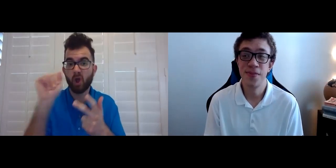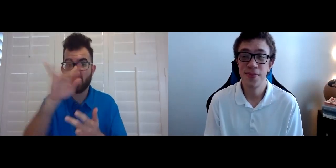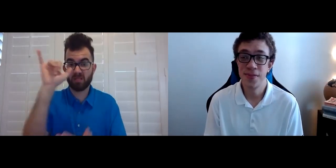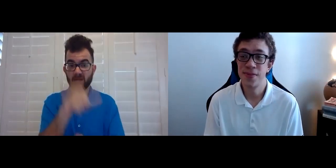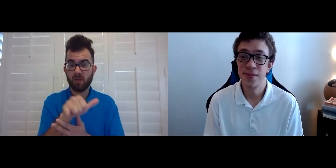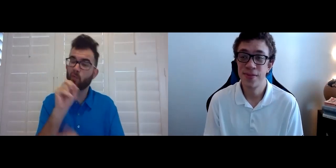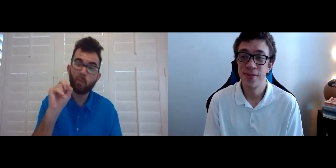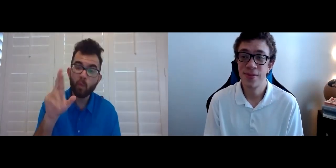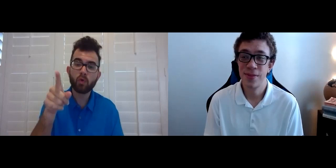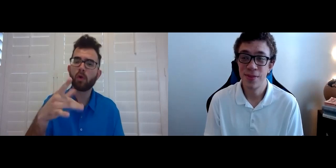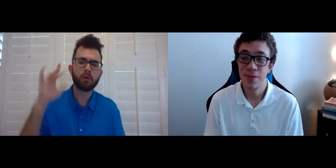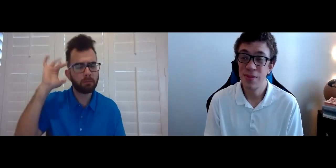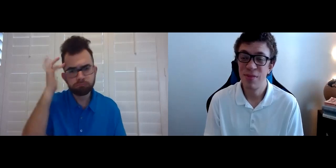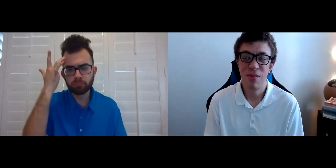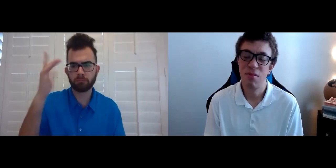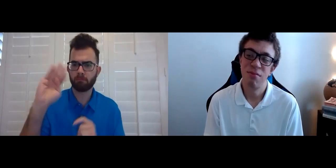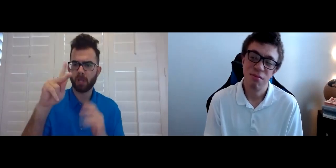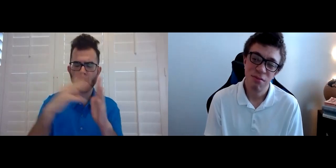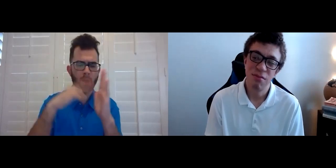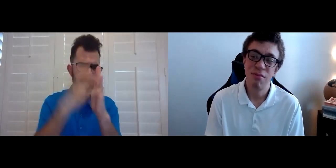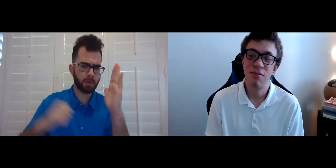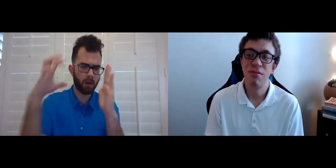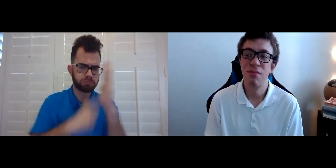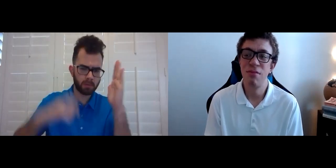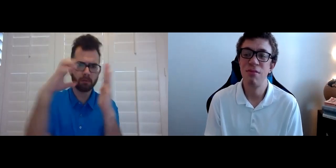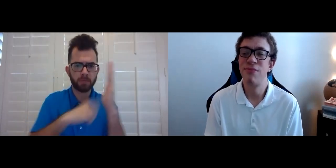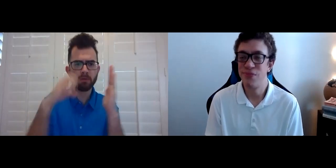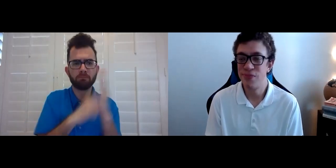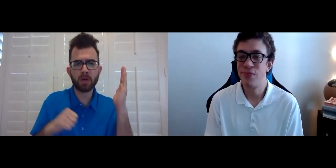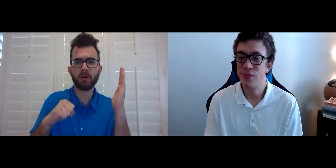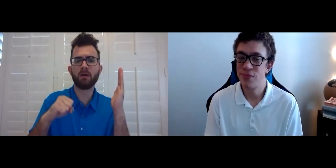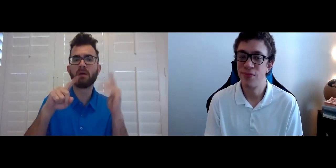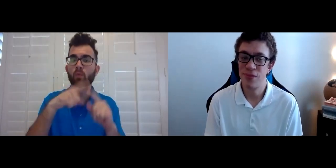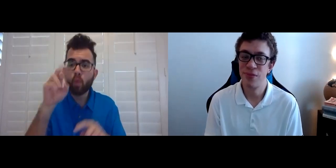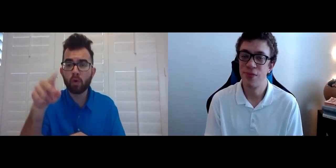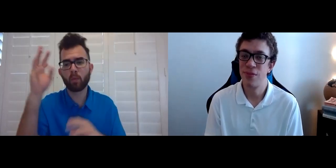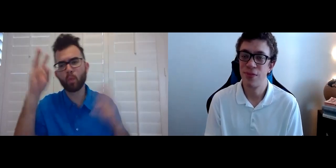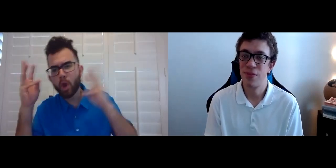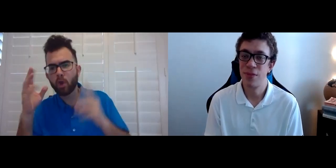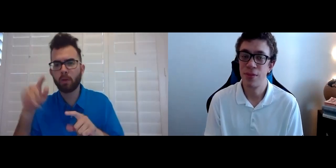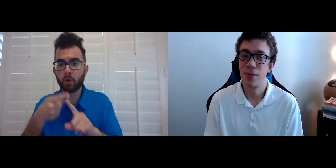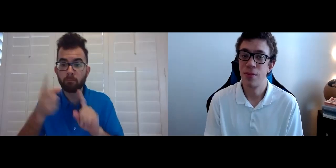the split, then the taxes, tips, and all of that? Or maybe you don't want to split because you don't want